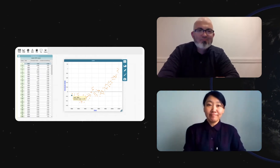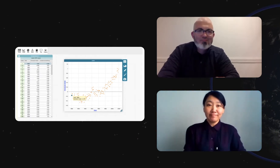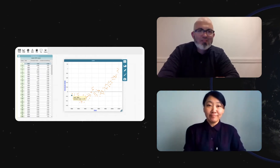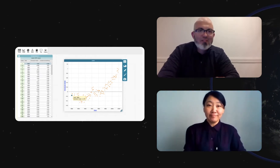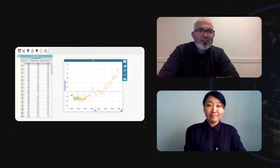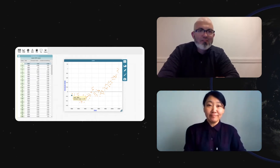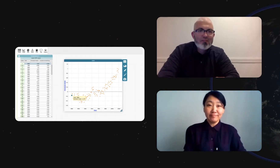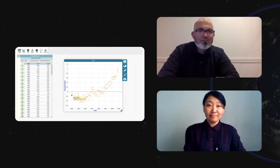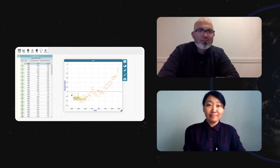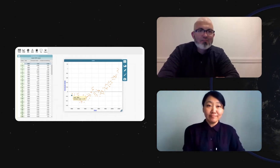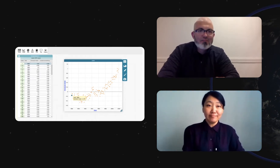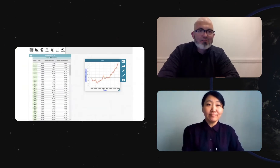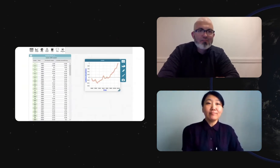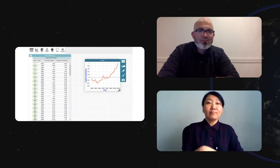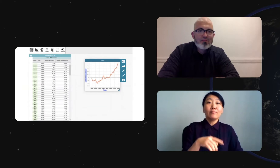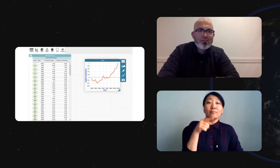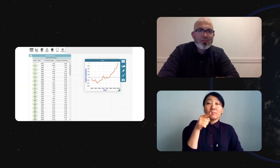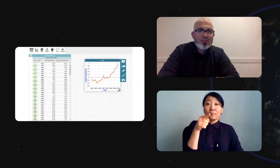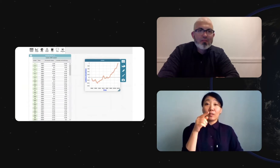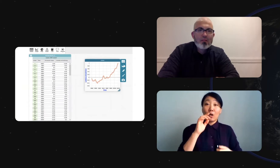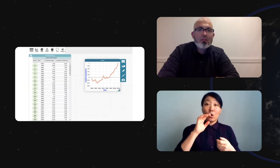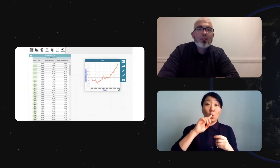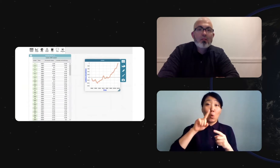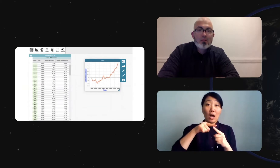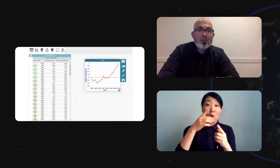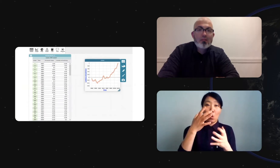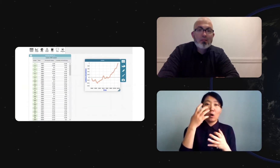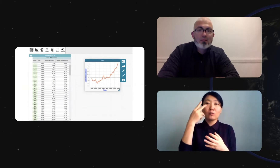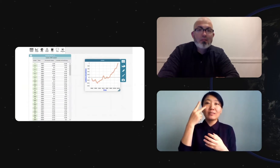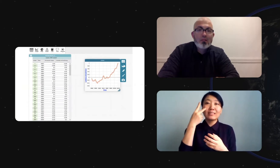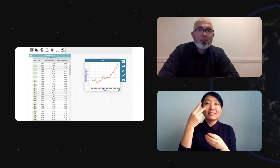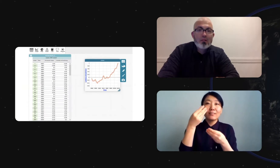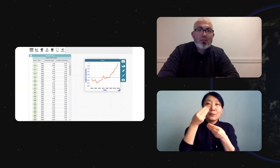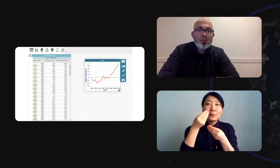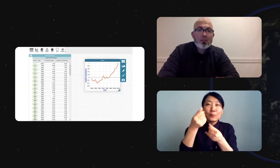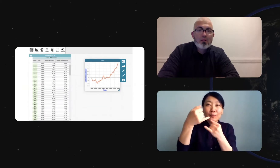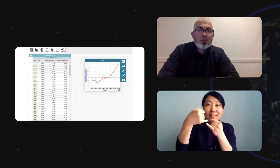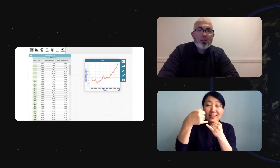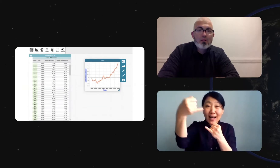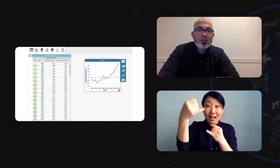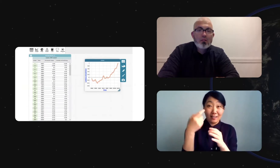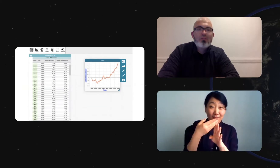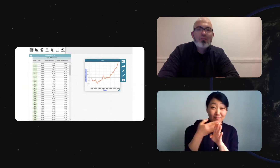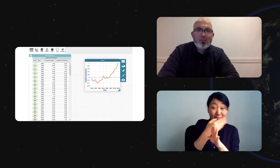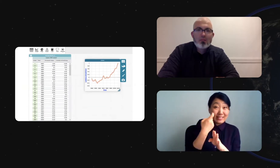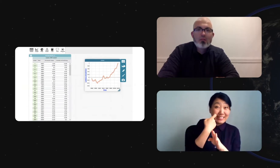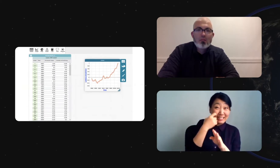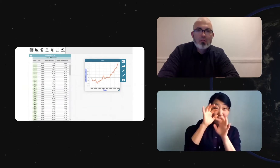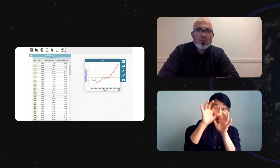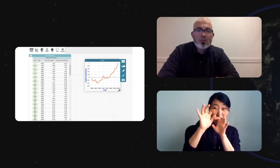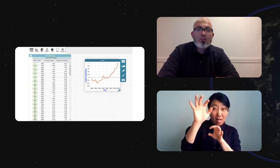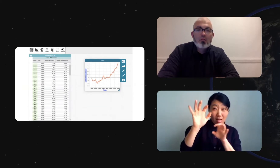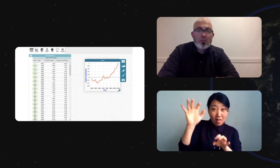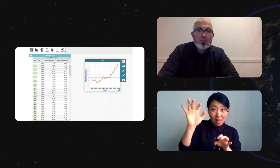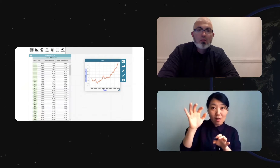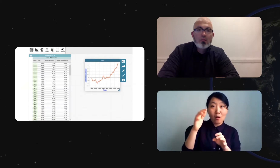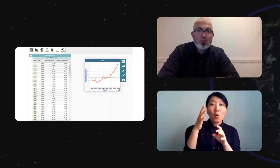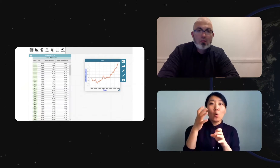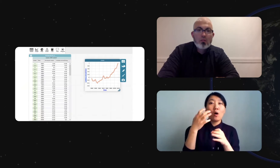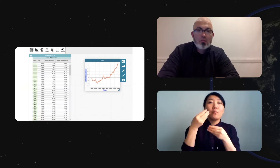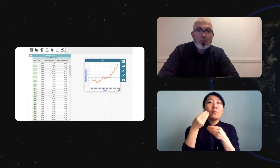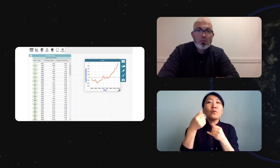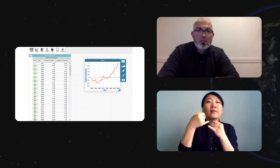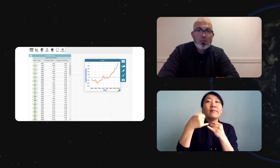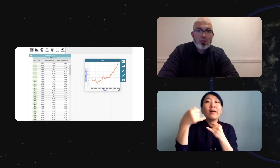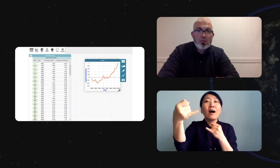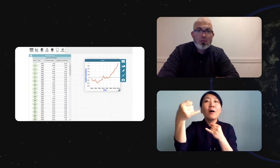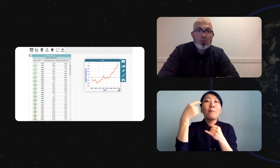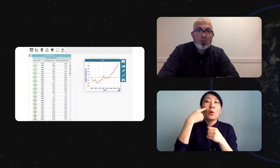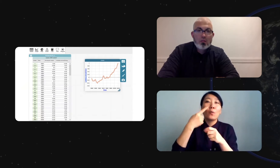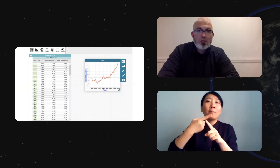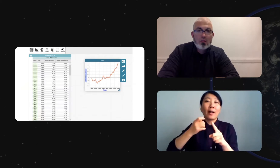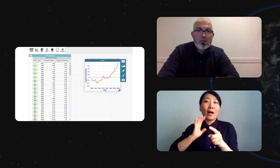Now, you see the line is smoothed out here, instead of having a lot of dots?